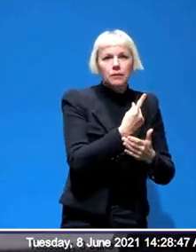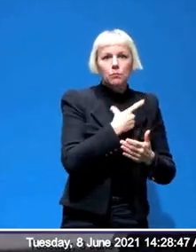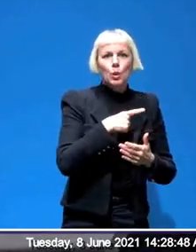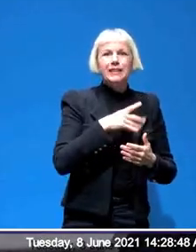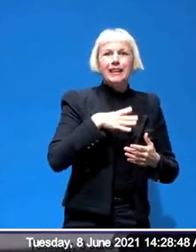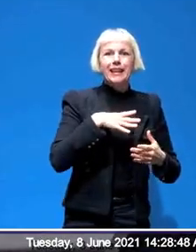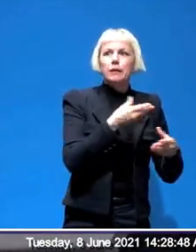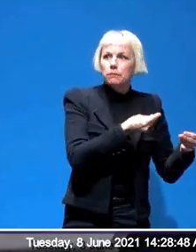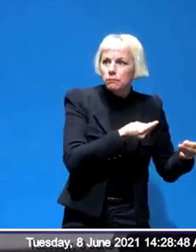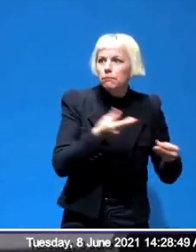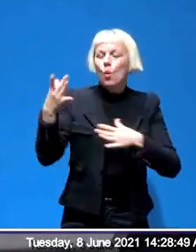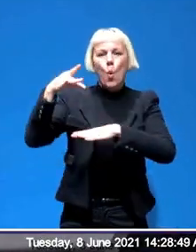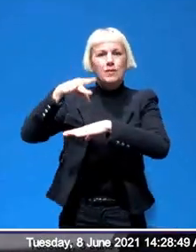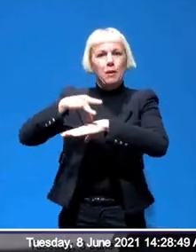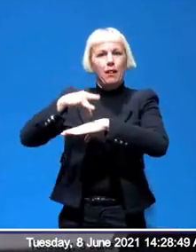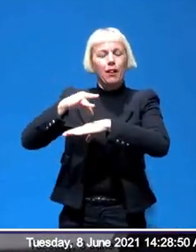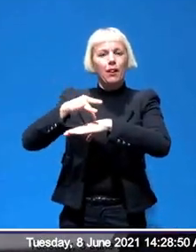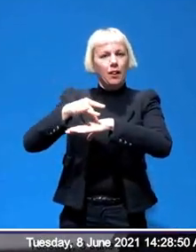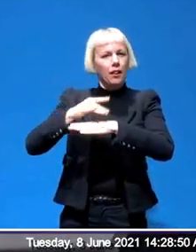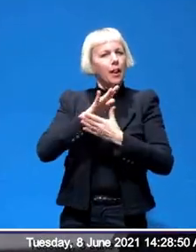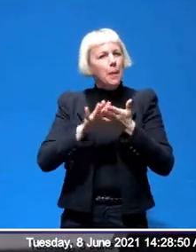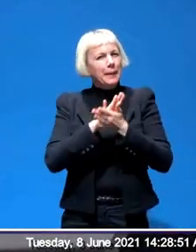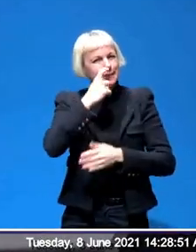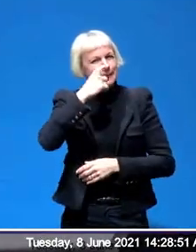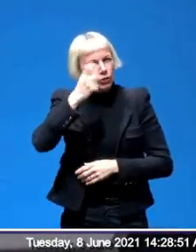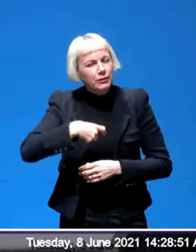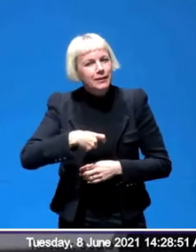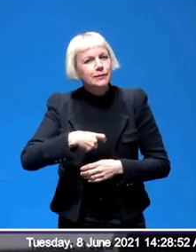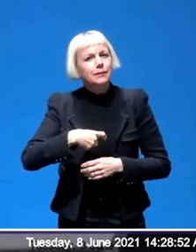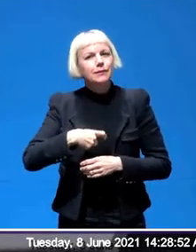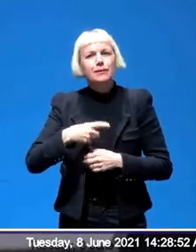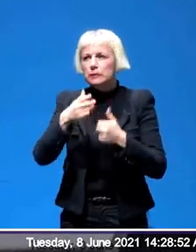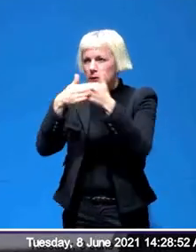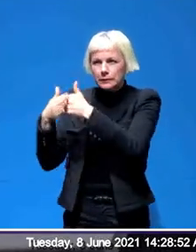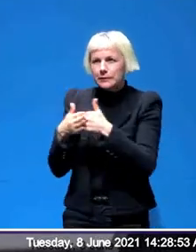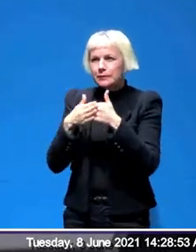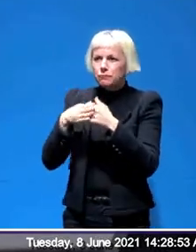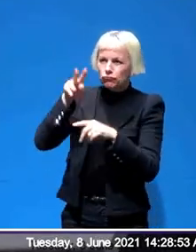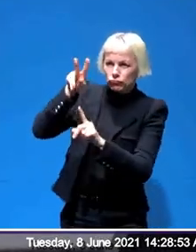agencies to be involved, it required him to go to the hospital and receive treatment --- assessment and treatment.